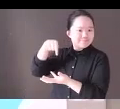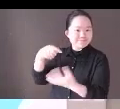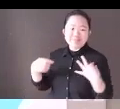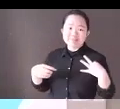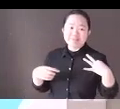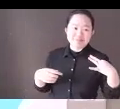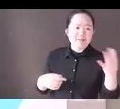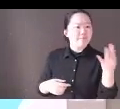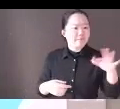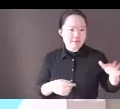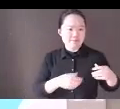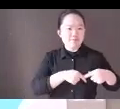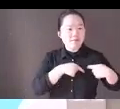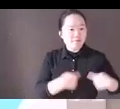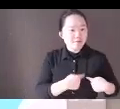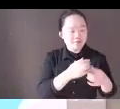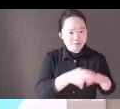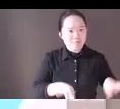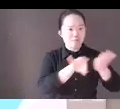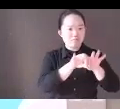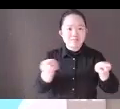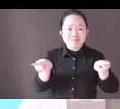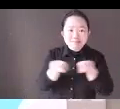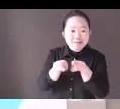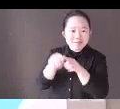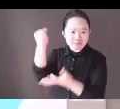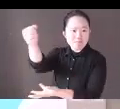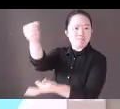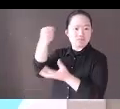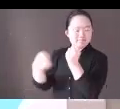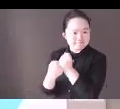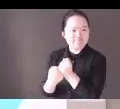course it's extremely important for us and for me especially to thank all the sponsors we have